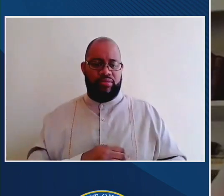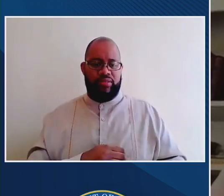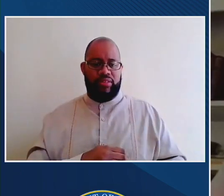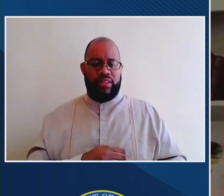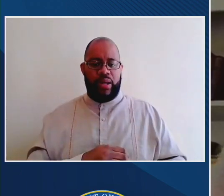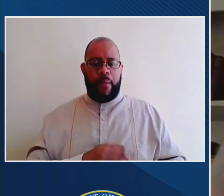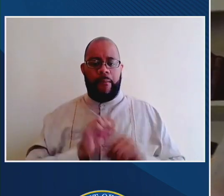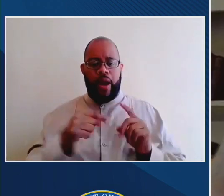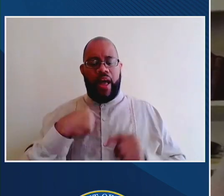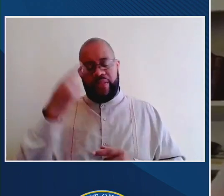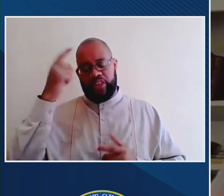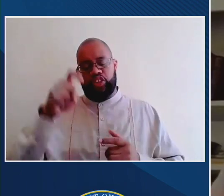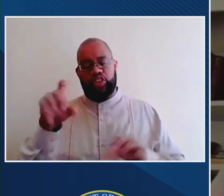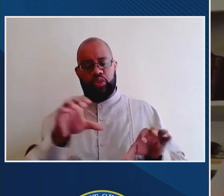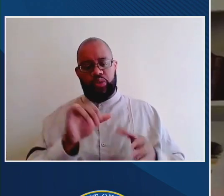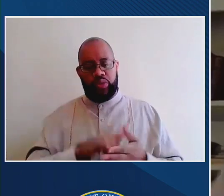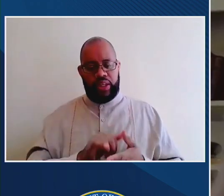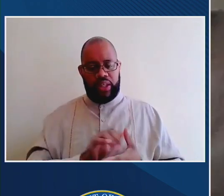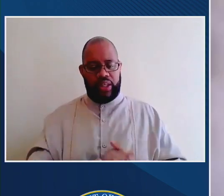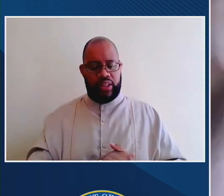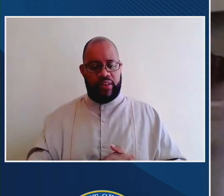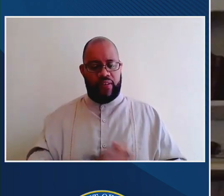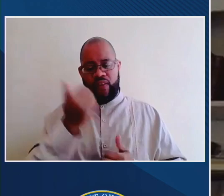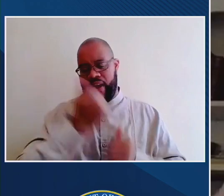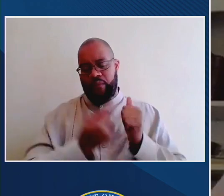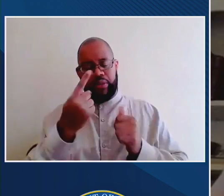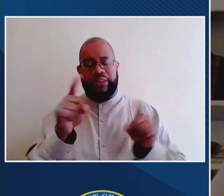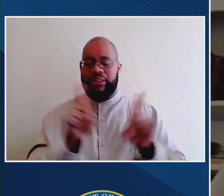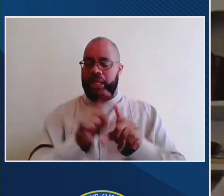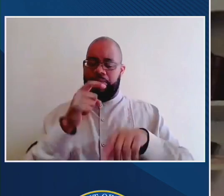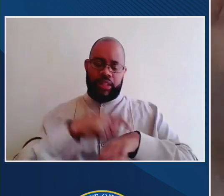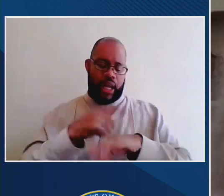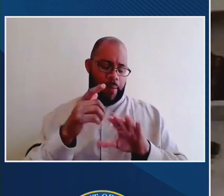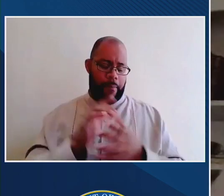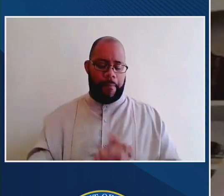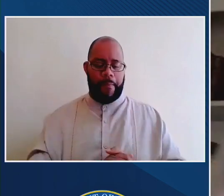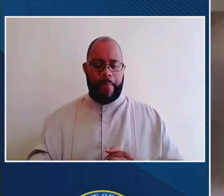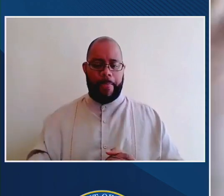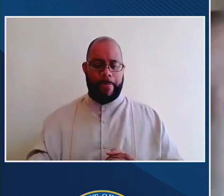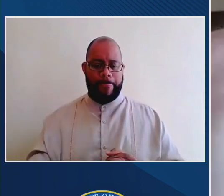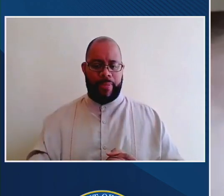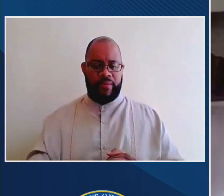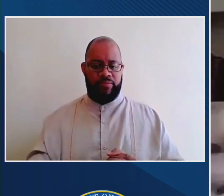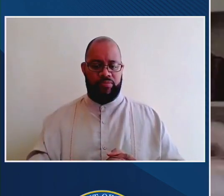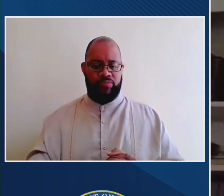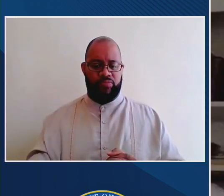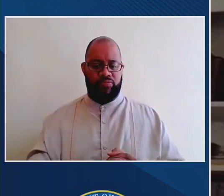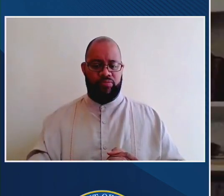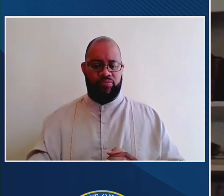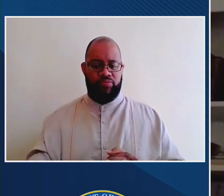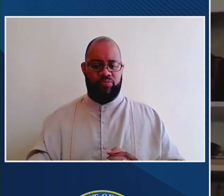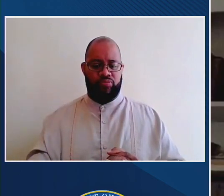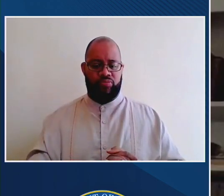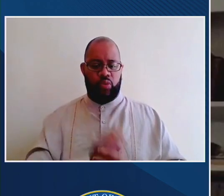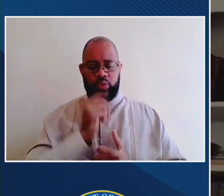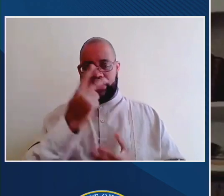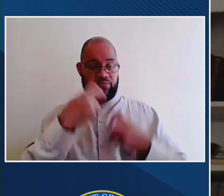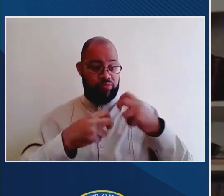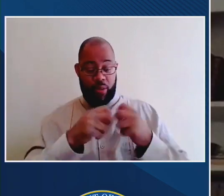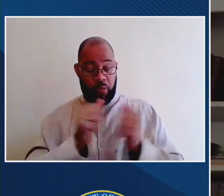should do it for everybody at the same time. So, I mean, it's just- I don't see- I obviously don't see a problem with those individuals. There seems to be.